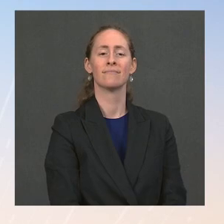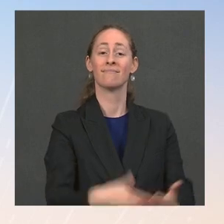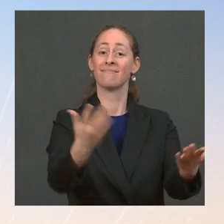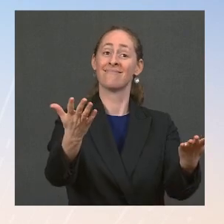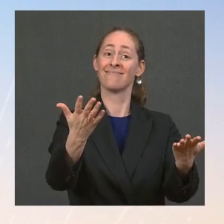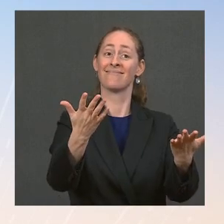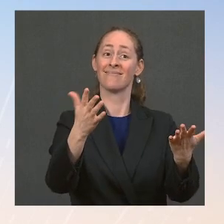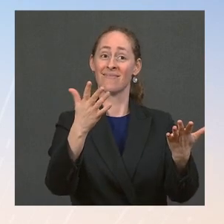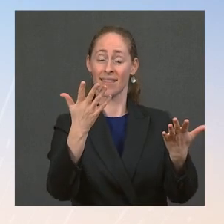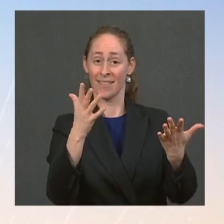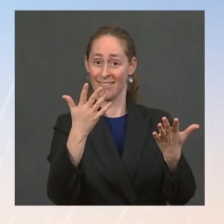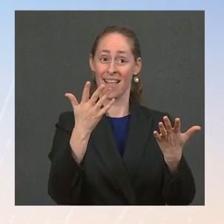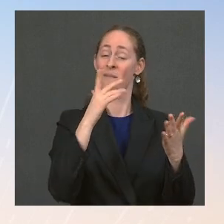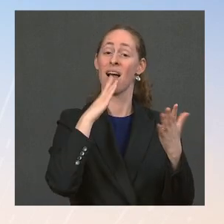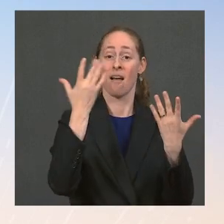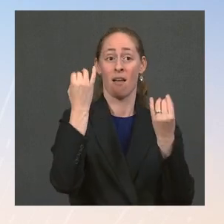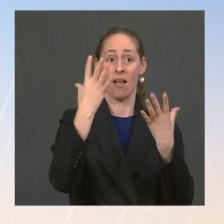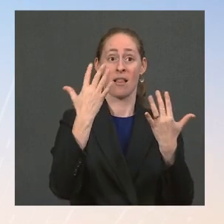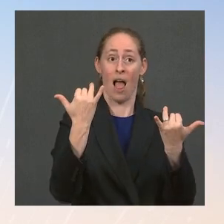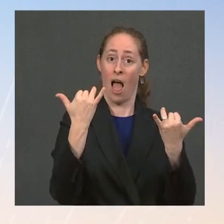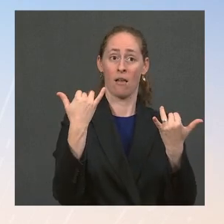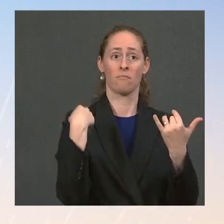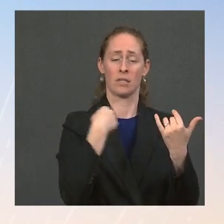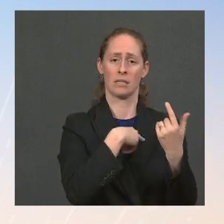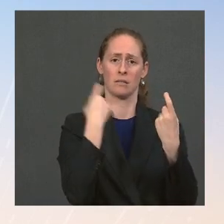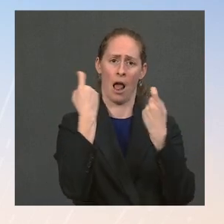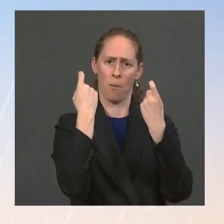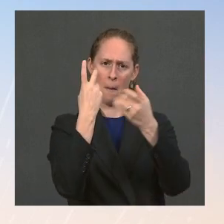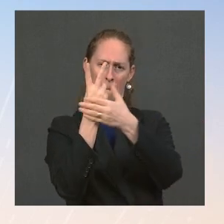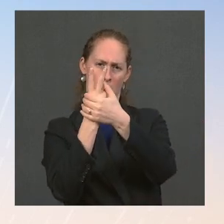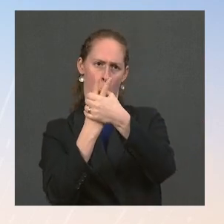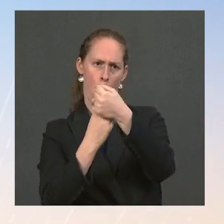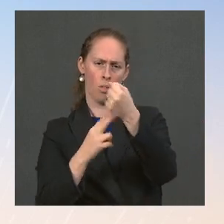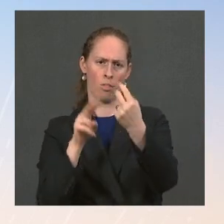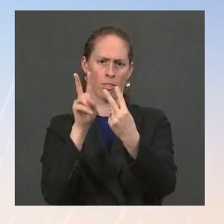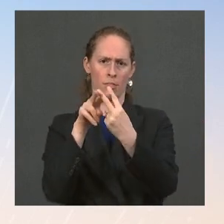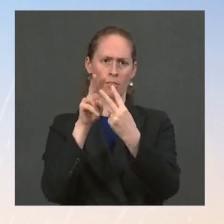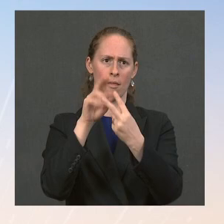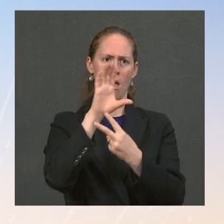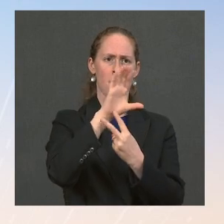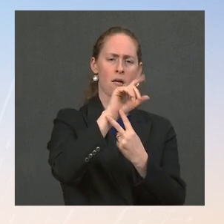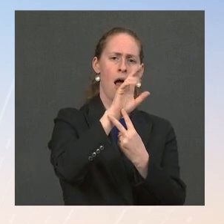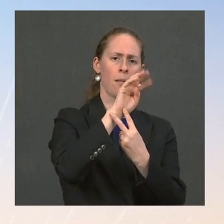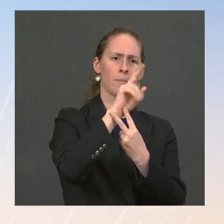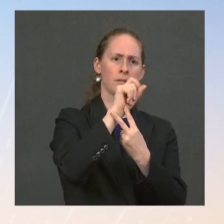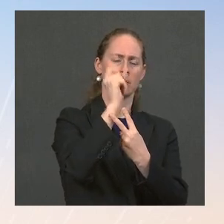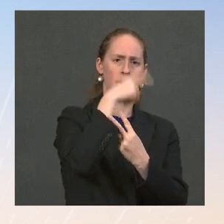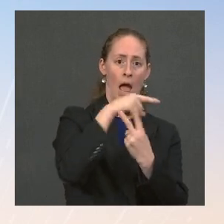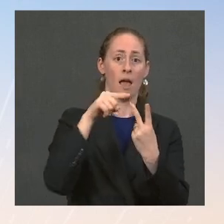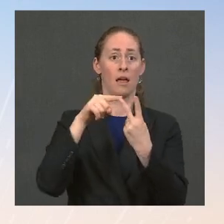as well as Indigenous Peoples' Day. I'm not aware of any discussion of ending that -- either of --